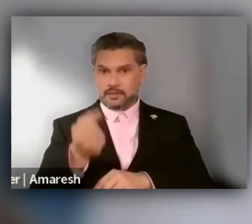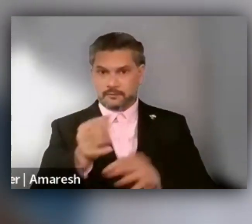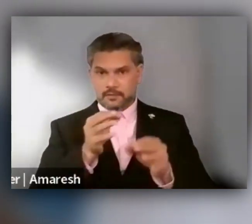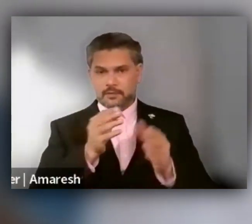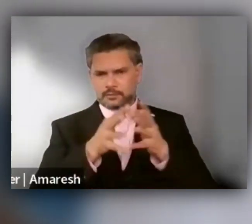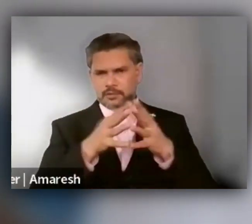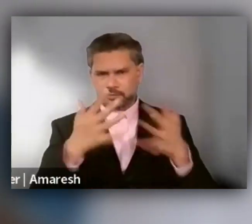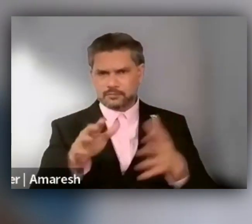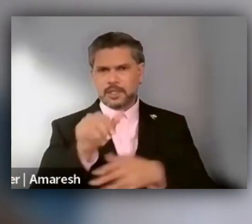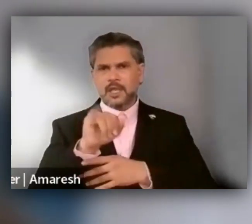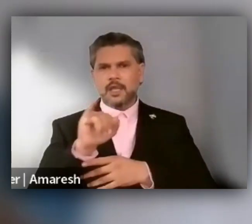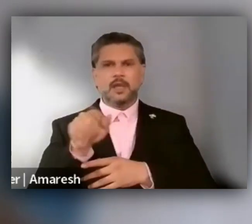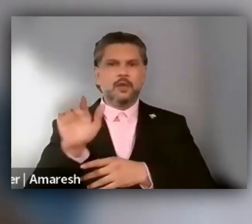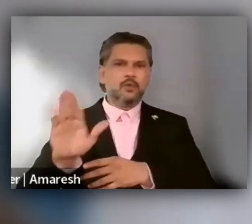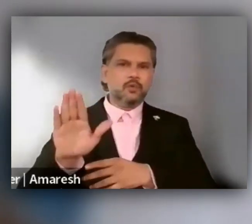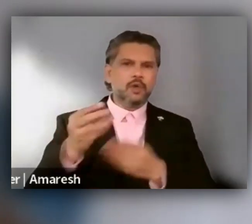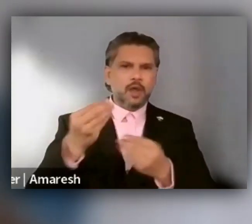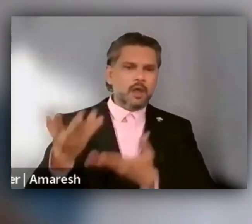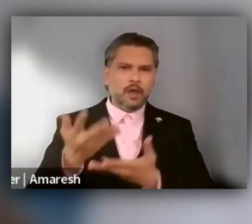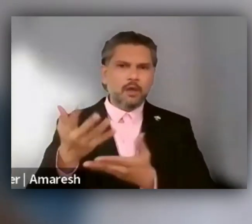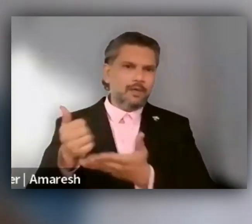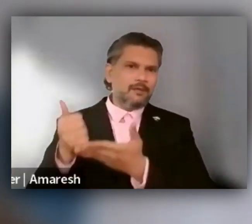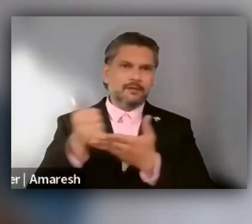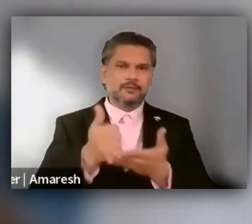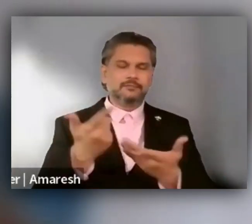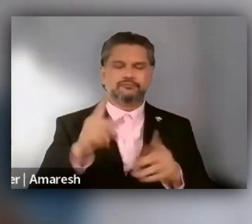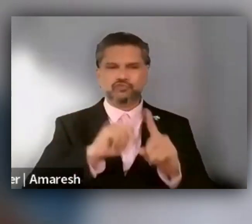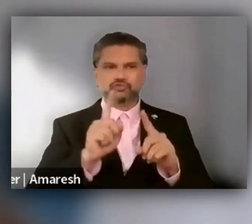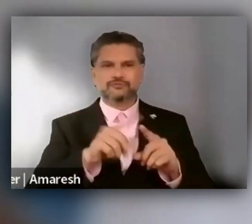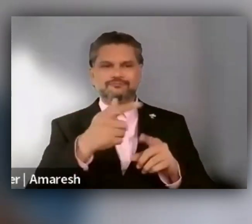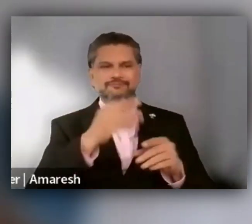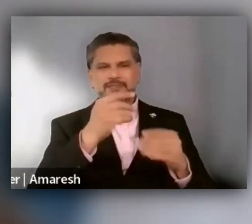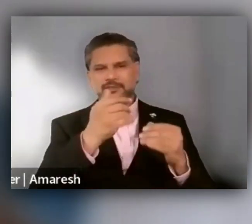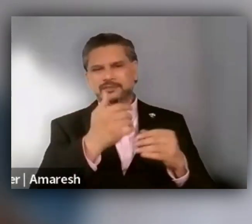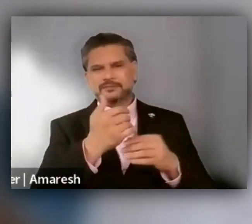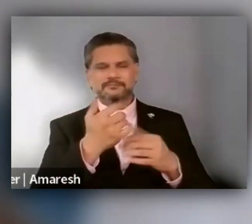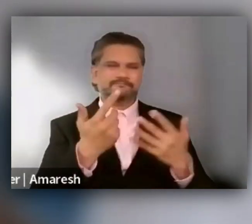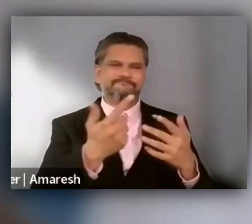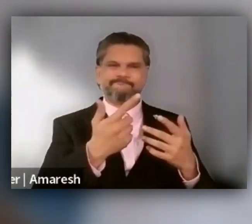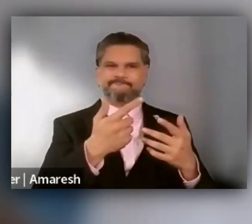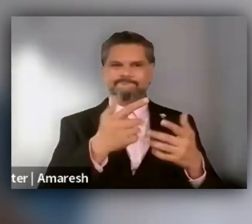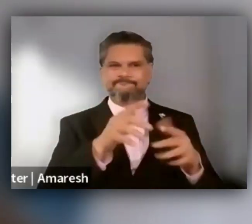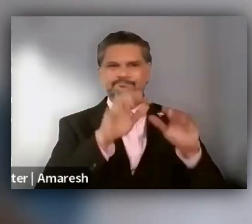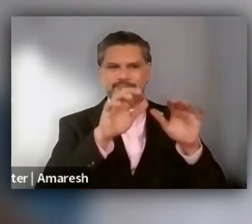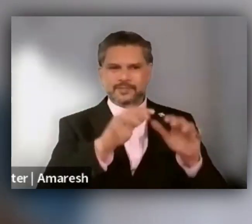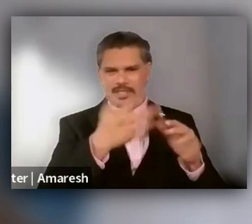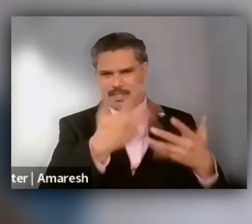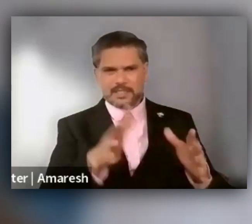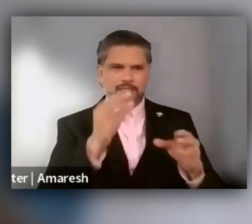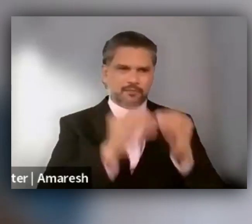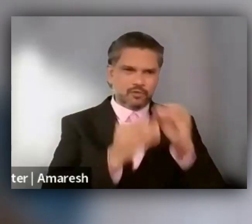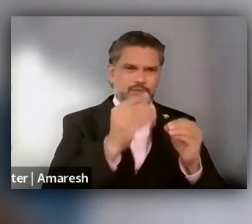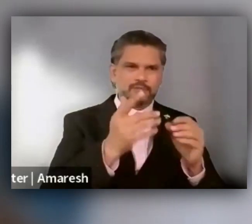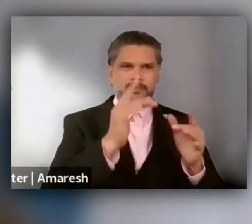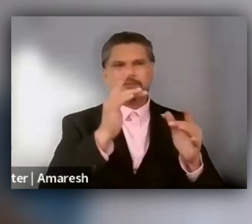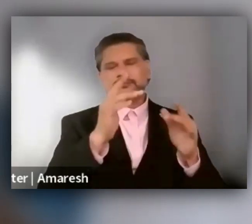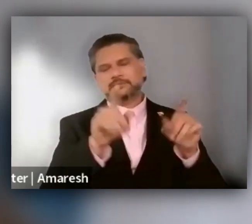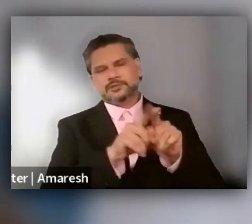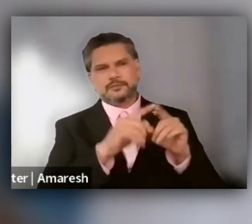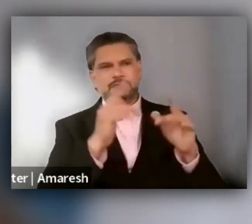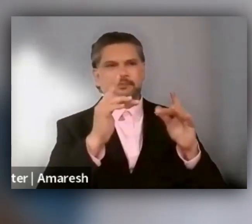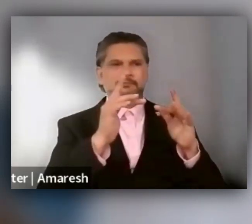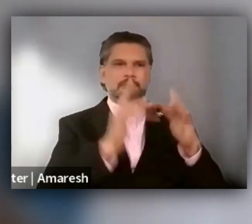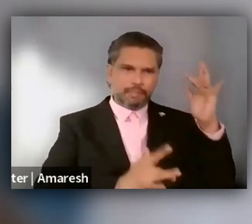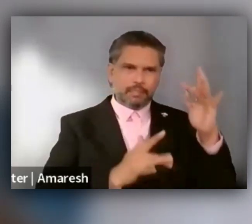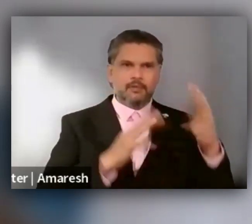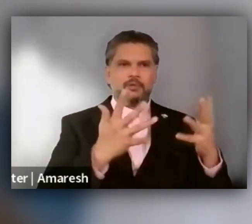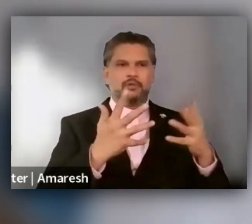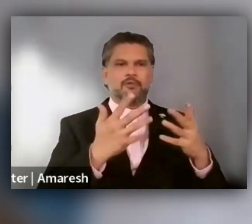explained how we use AI use AI for troubleshooting whenever he has a problem with the network or a